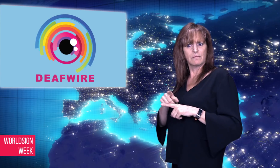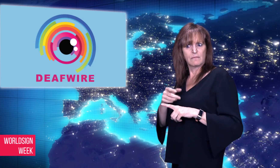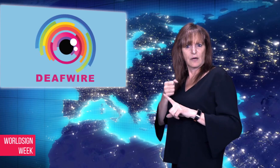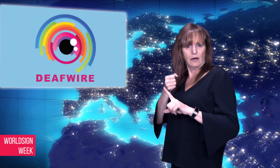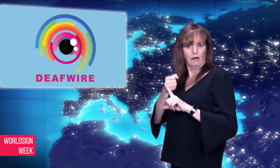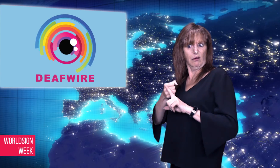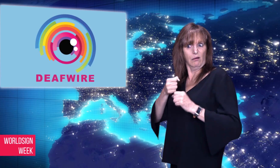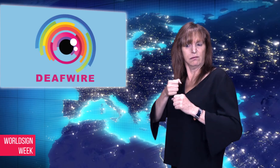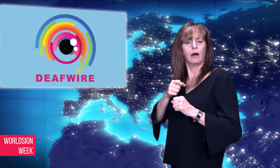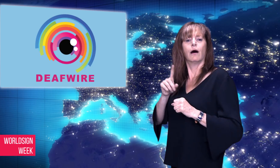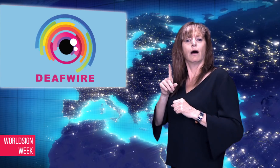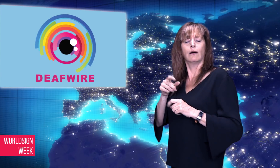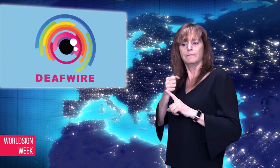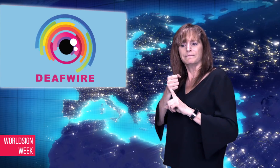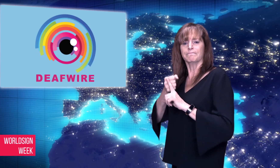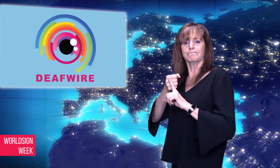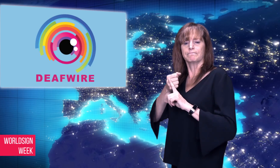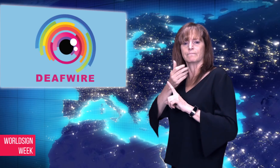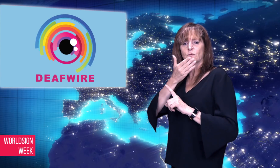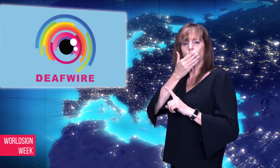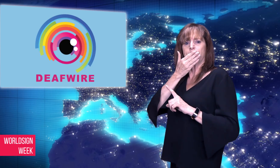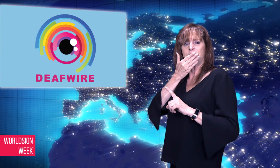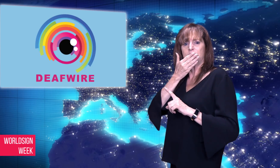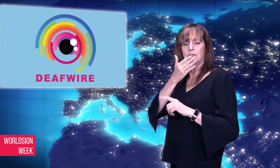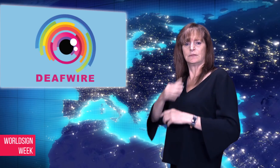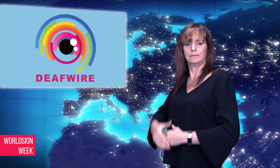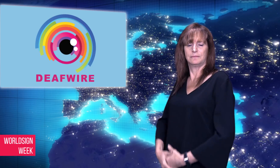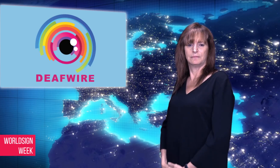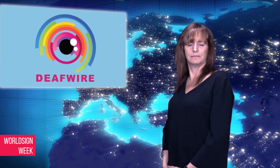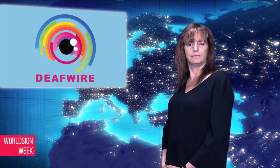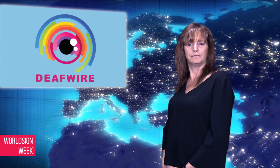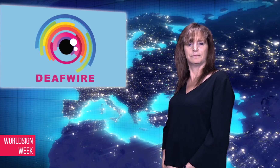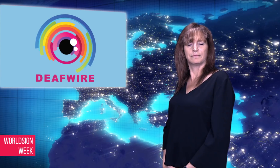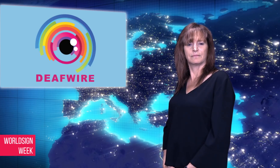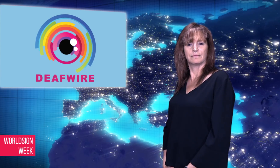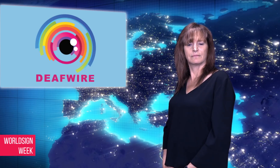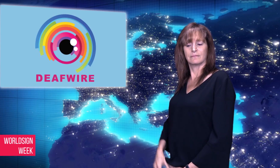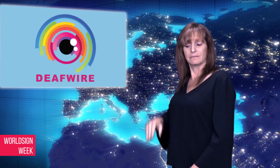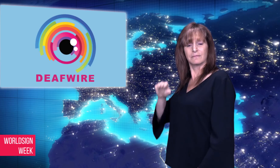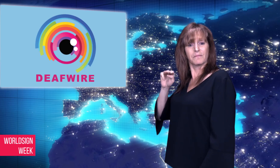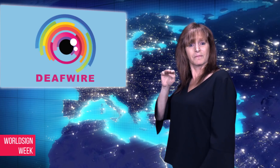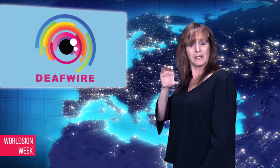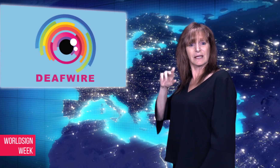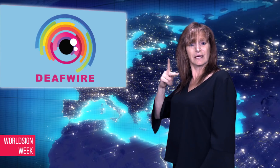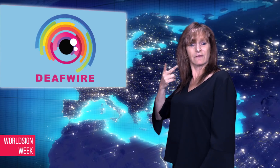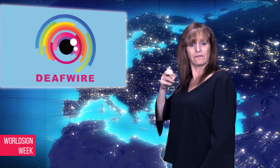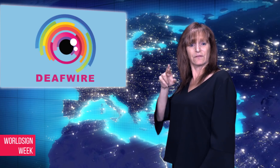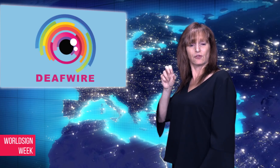said, according to a police